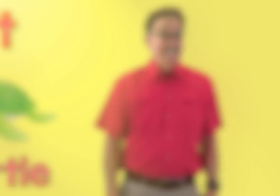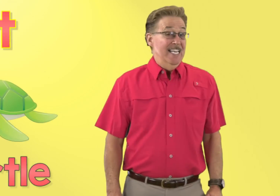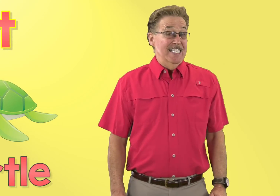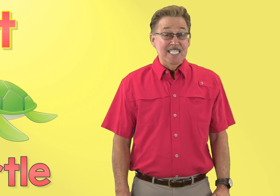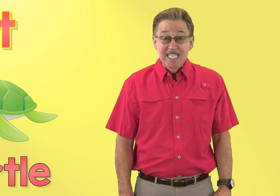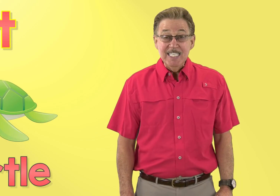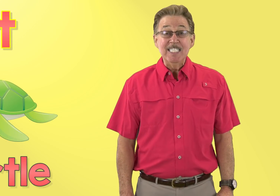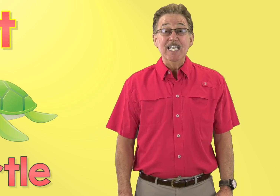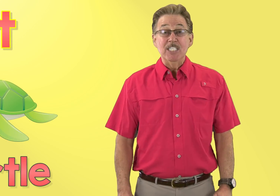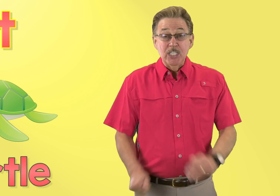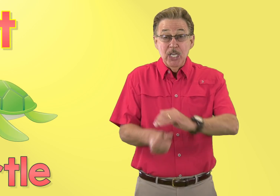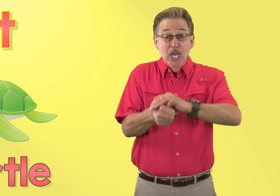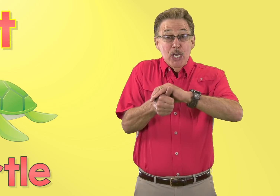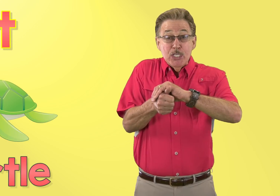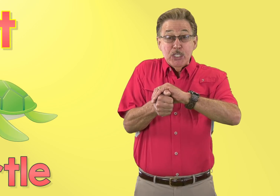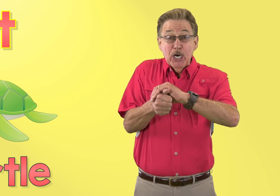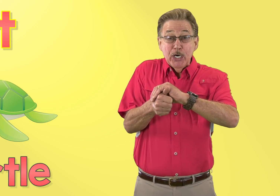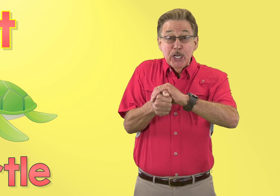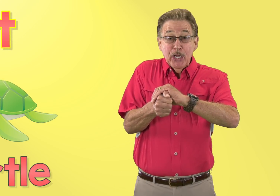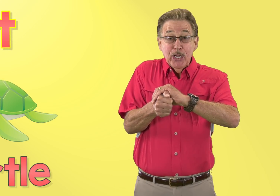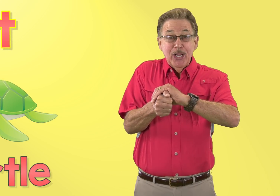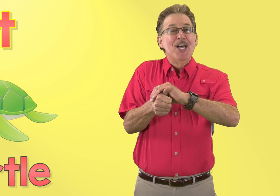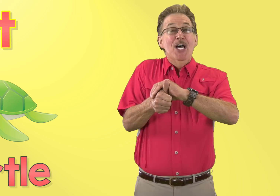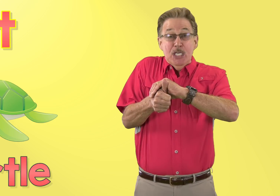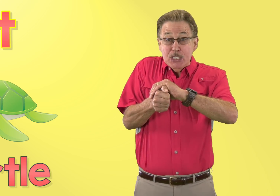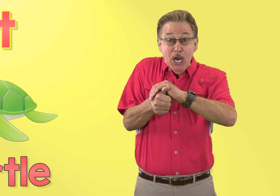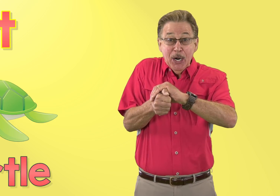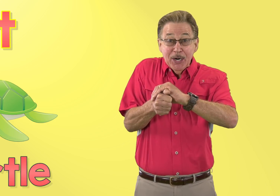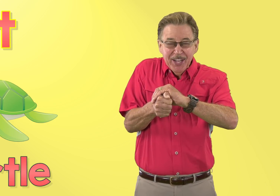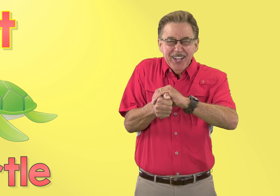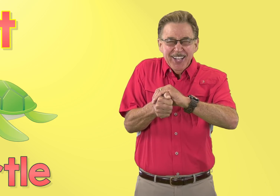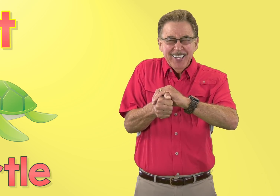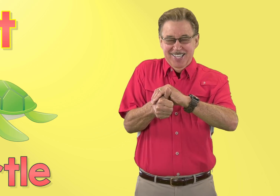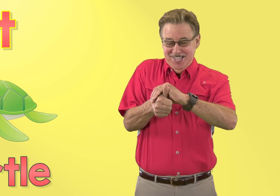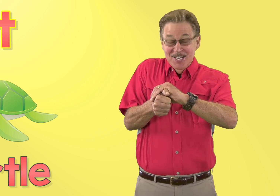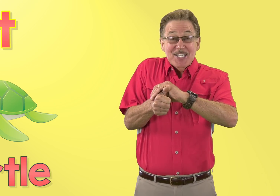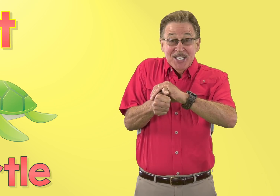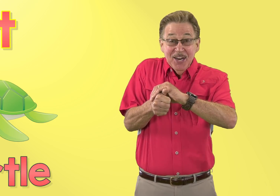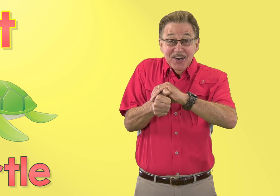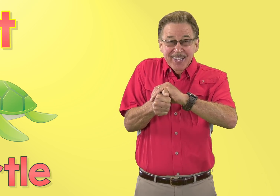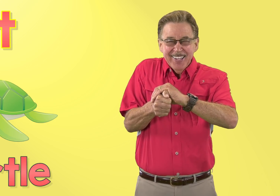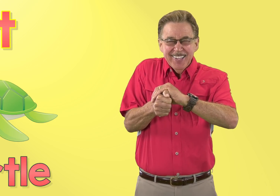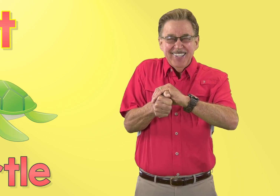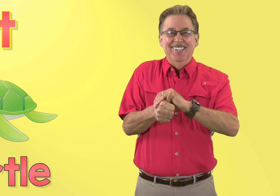T t says /t/ turtle, turtle, turtle